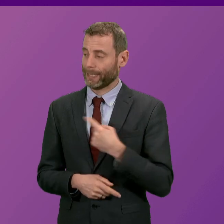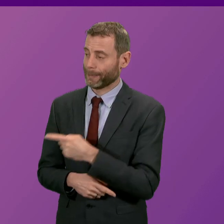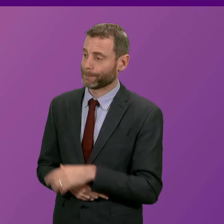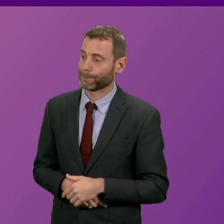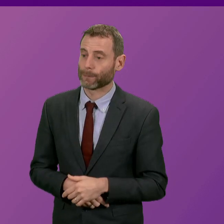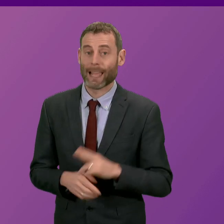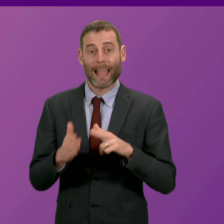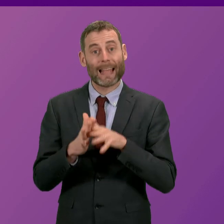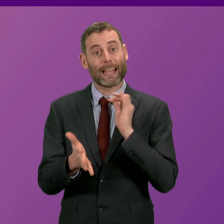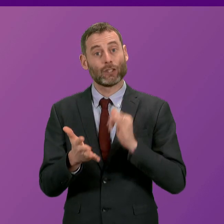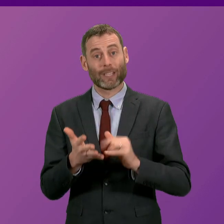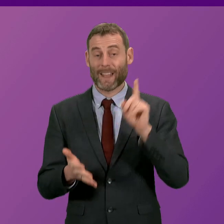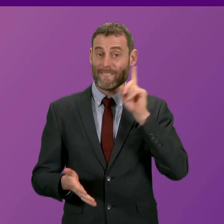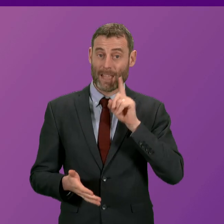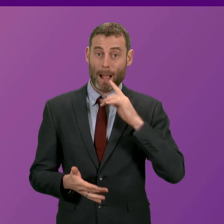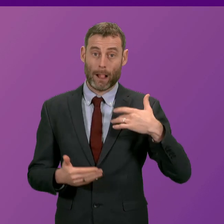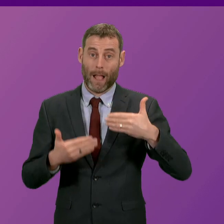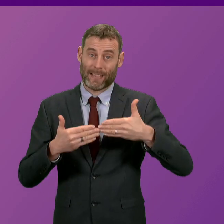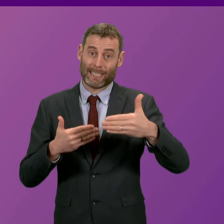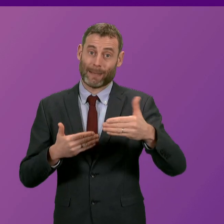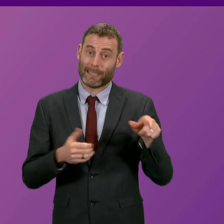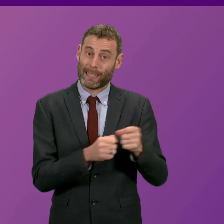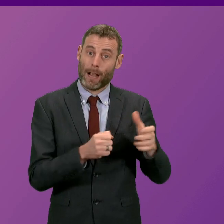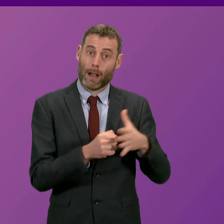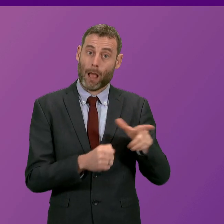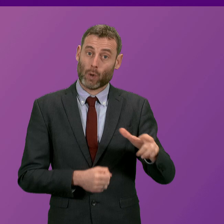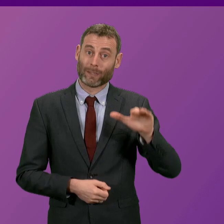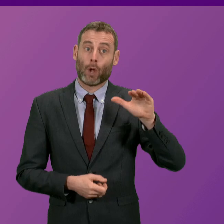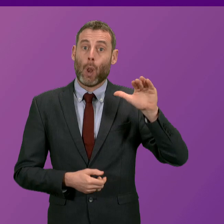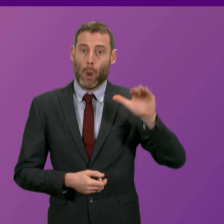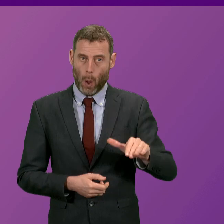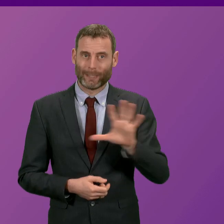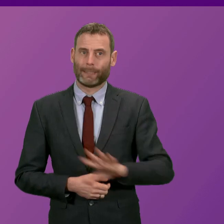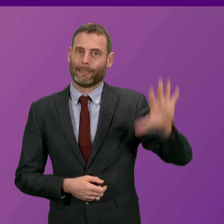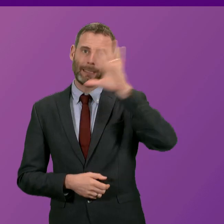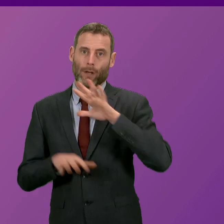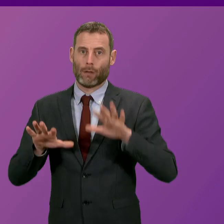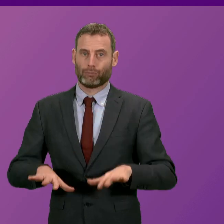in Glasgow remains the lowest in Britain, and seven of the 10 areas of the United